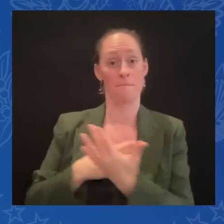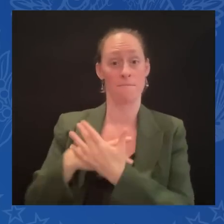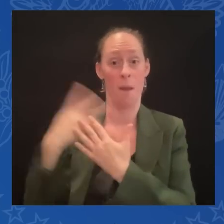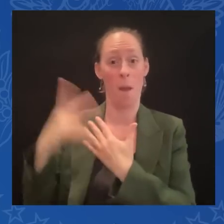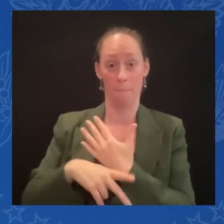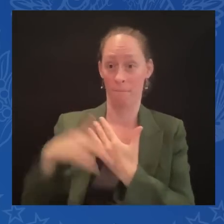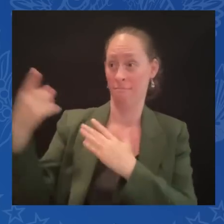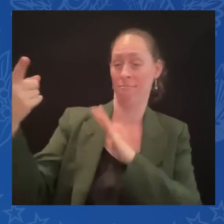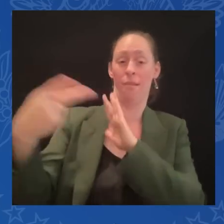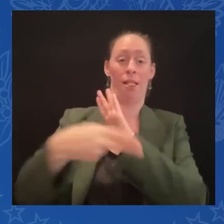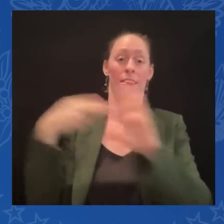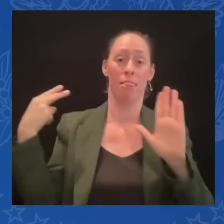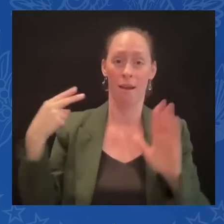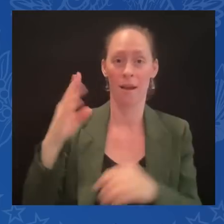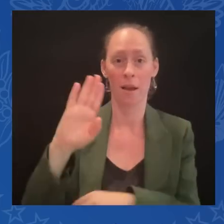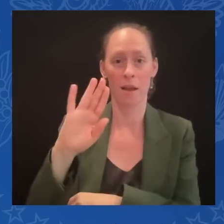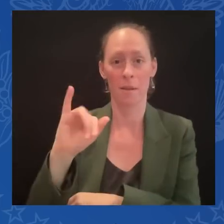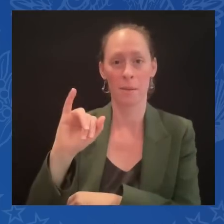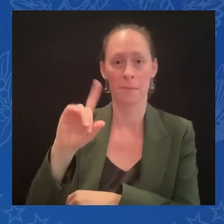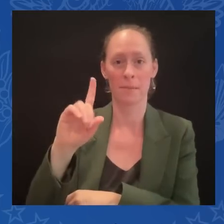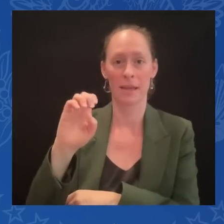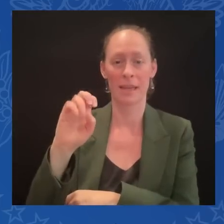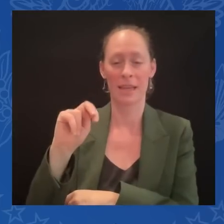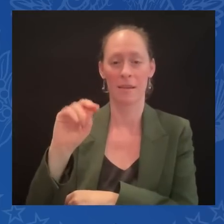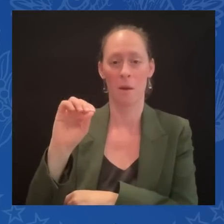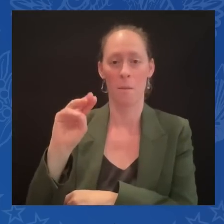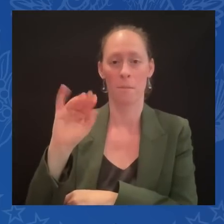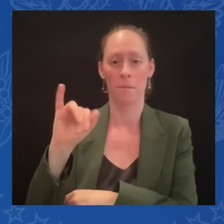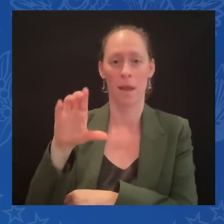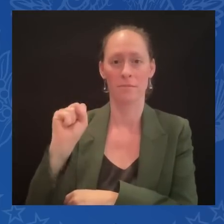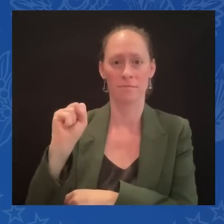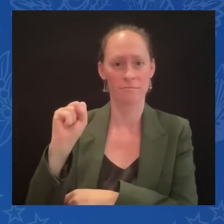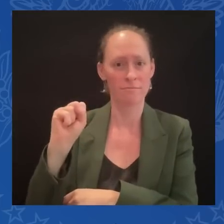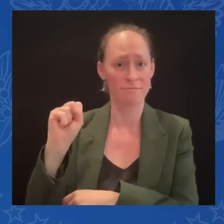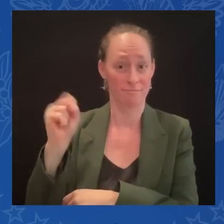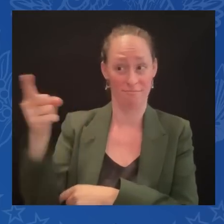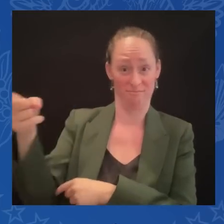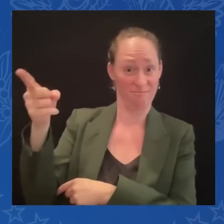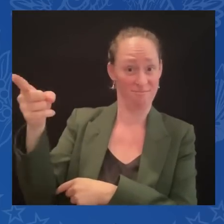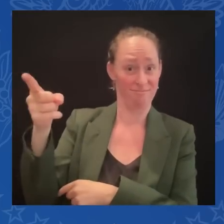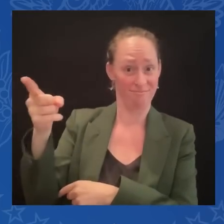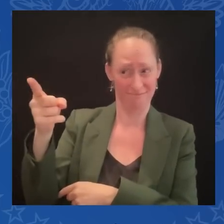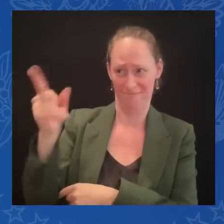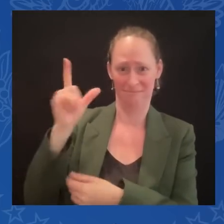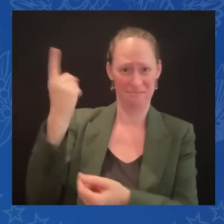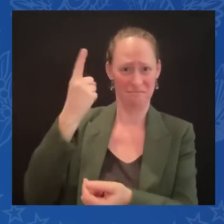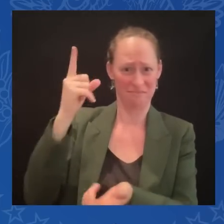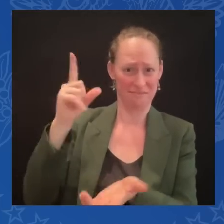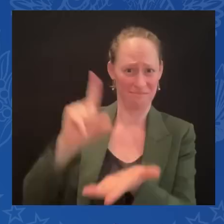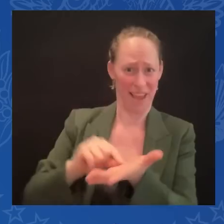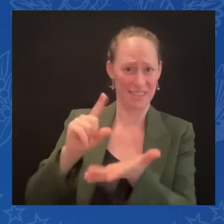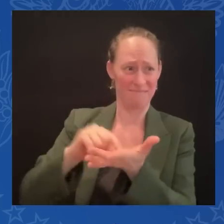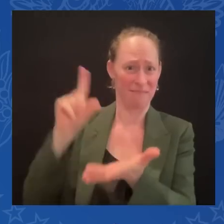Our plan is working. And one of the things I'm proudest of is that it's working everywhere, not just on the coasts and big cities,